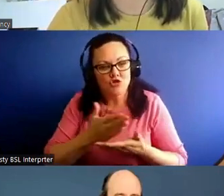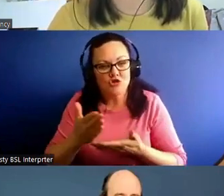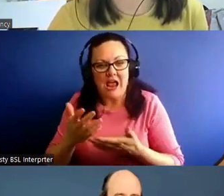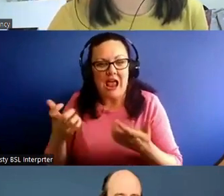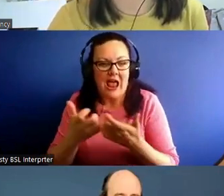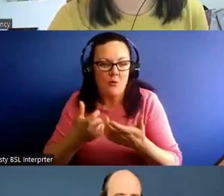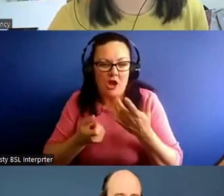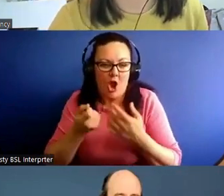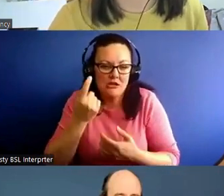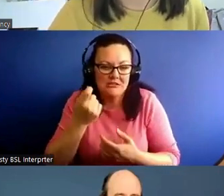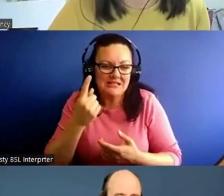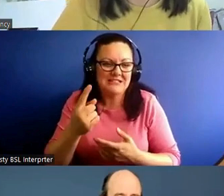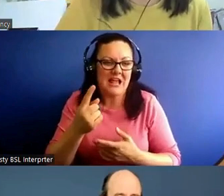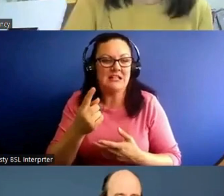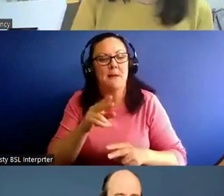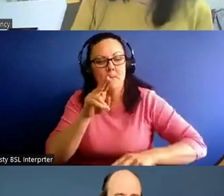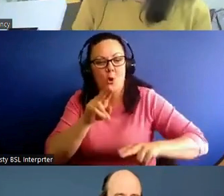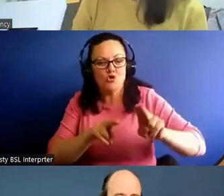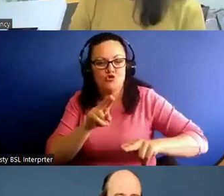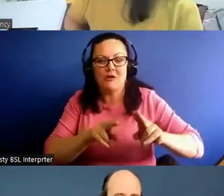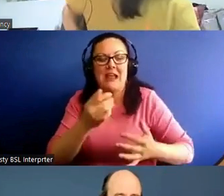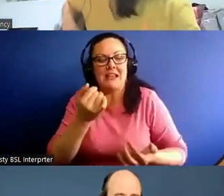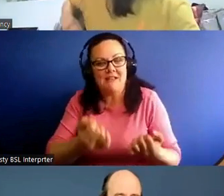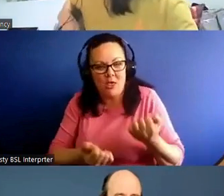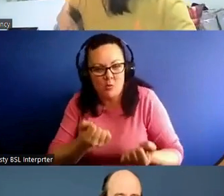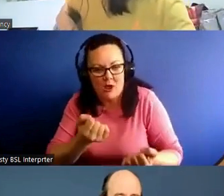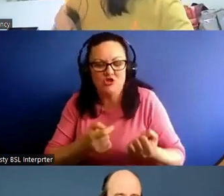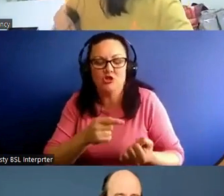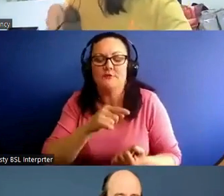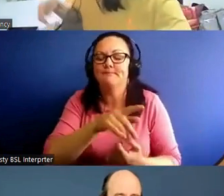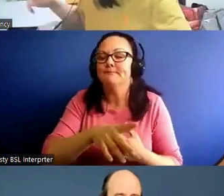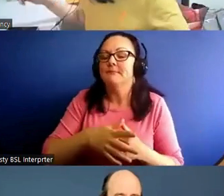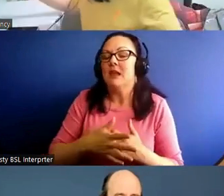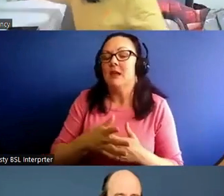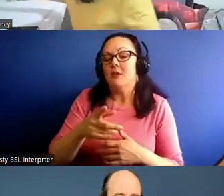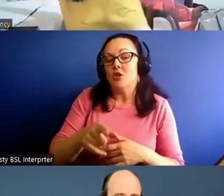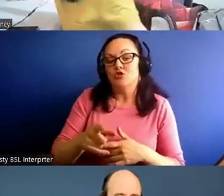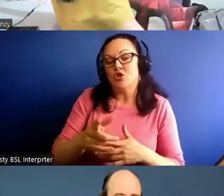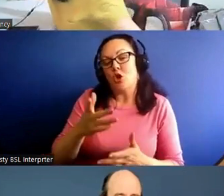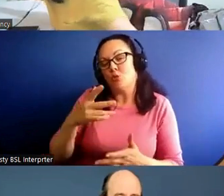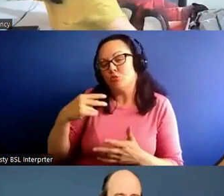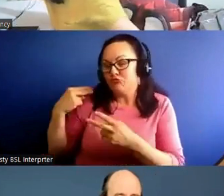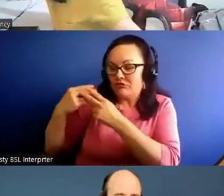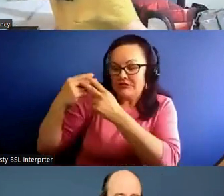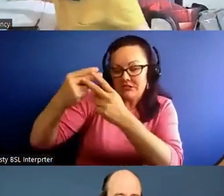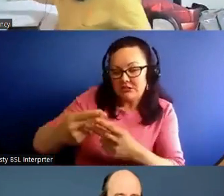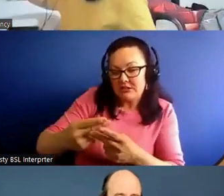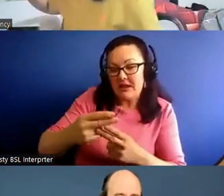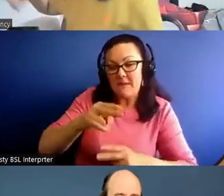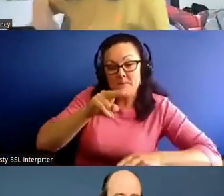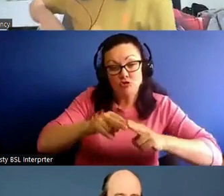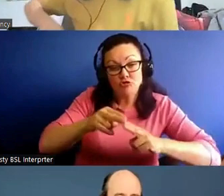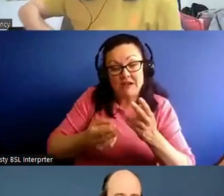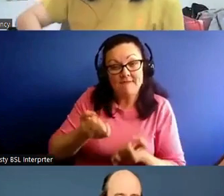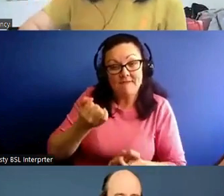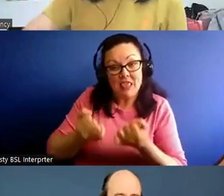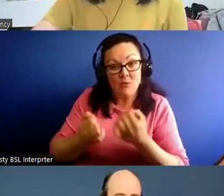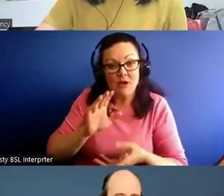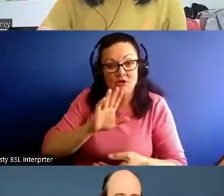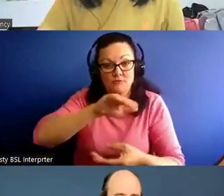understand monitoring and evaluation. Traditionally monitoring and evaluation comprises of different components.